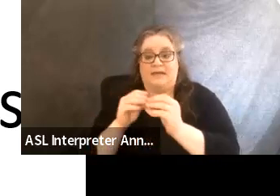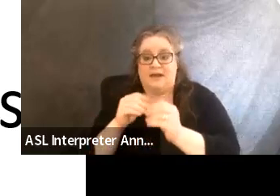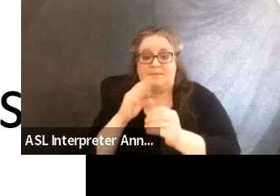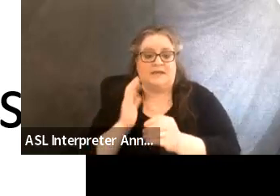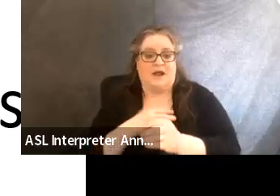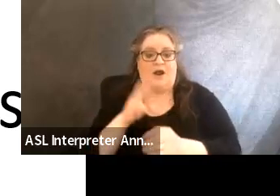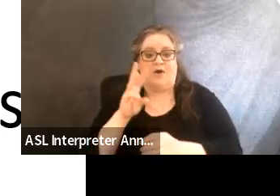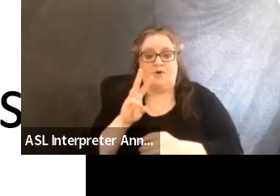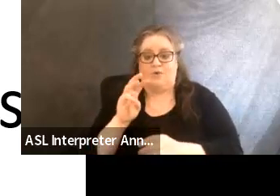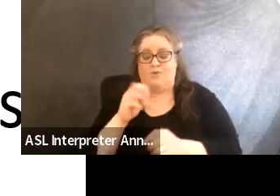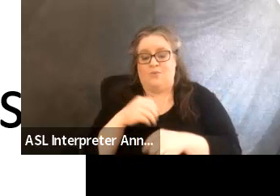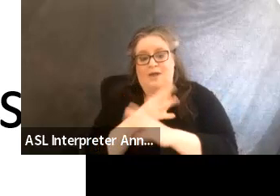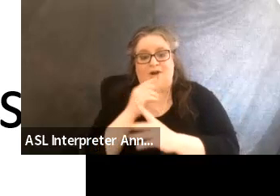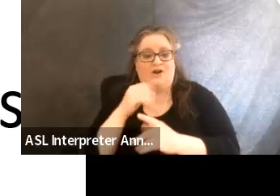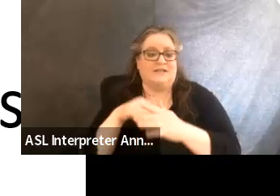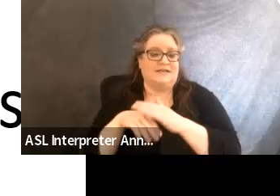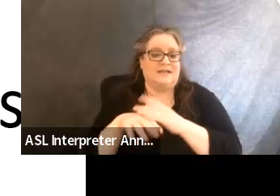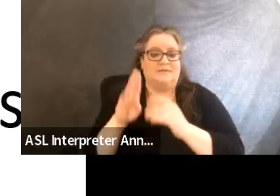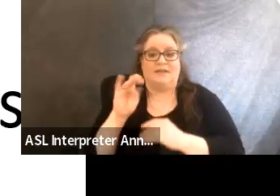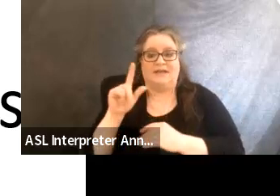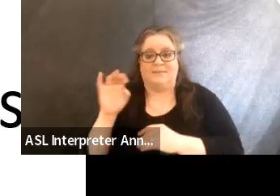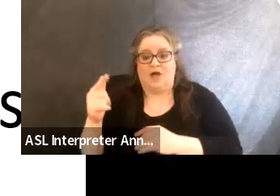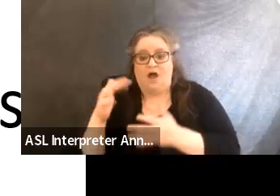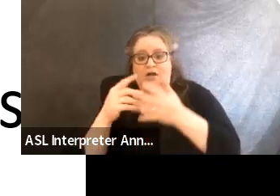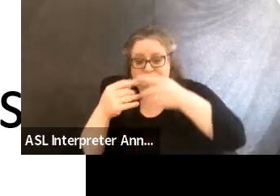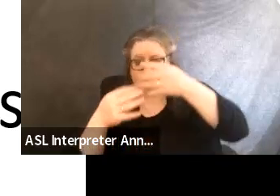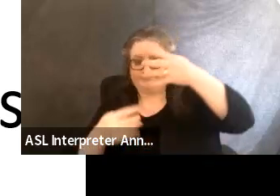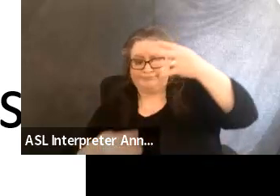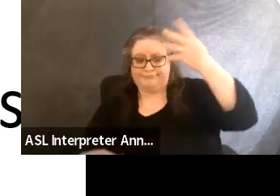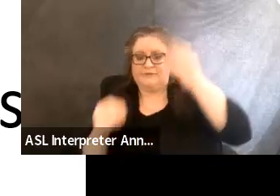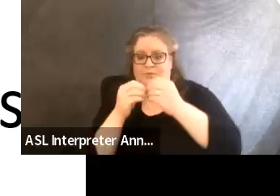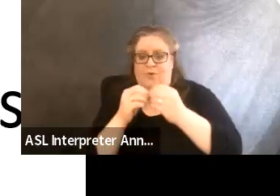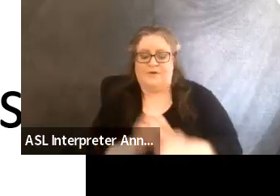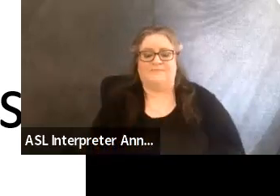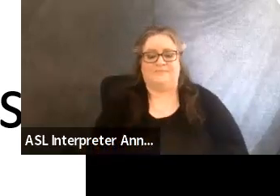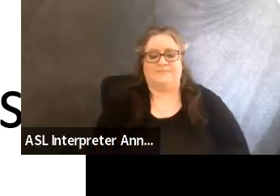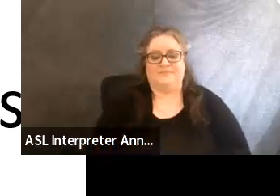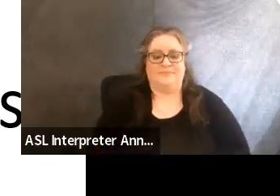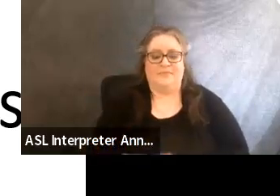an accessibility blog, and more. You can also reach directly out